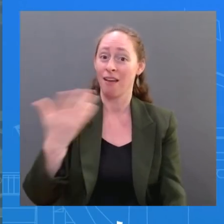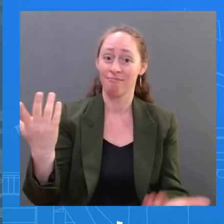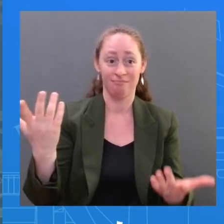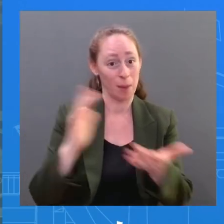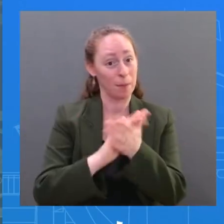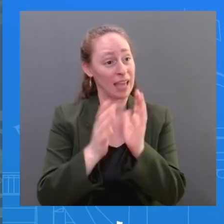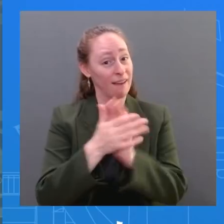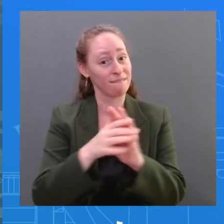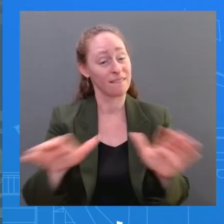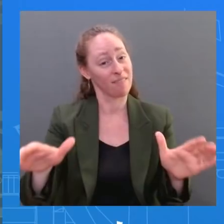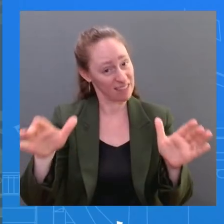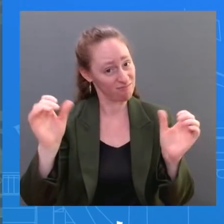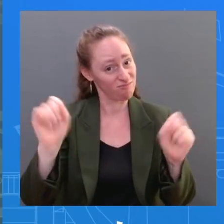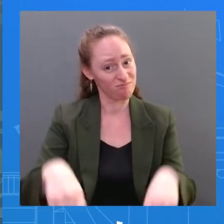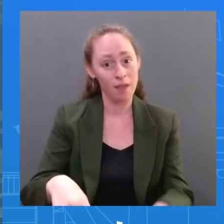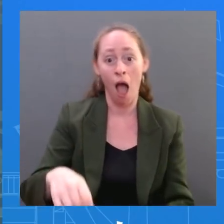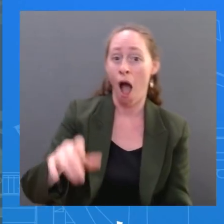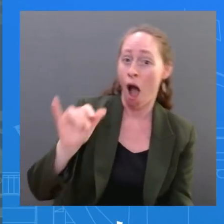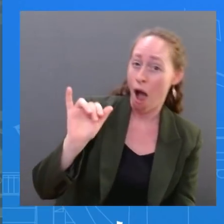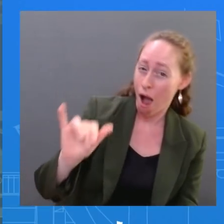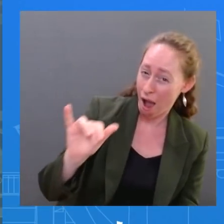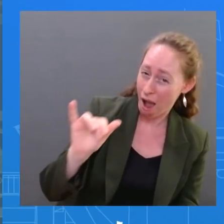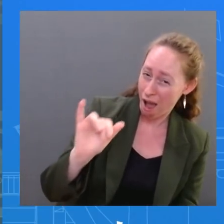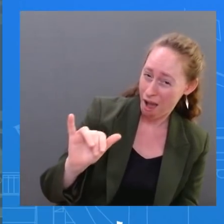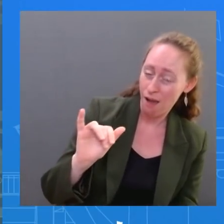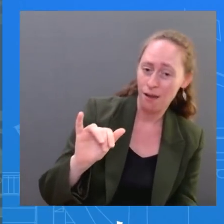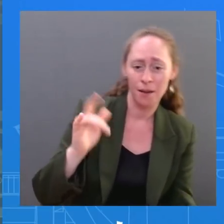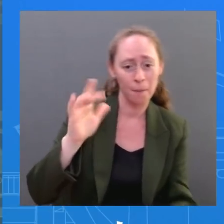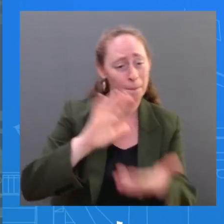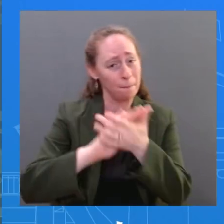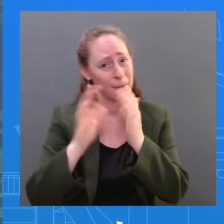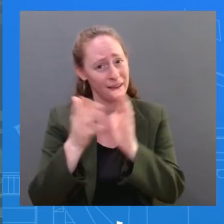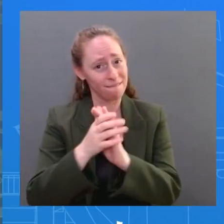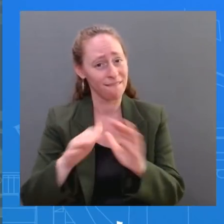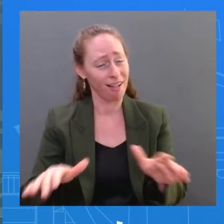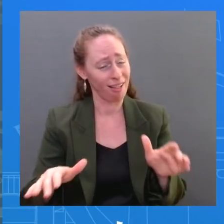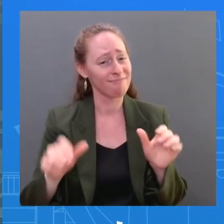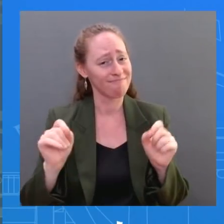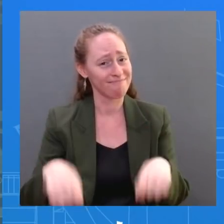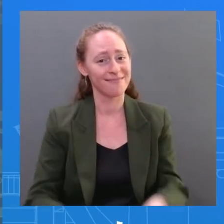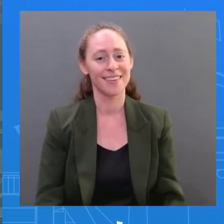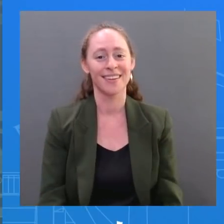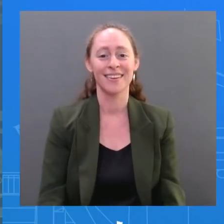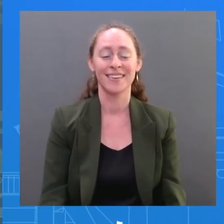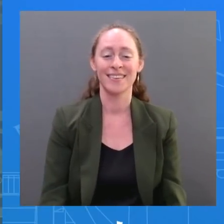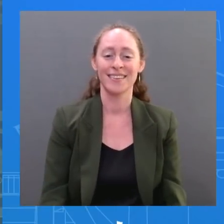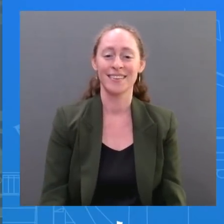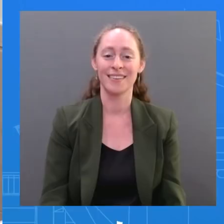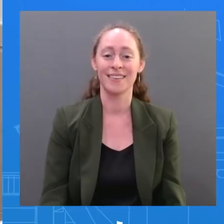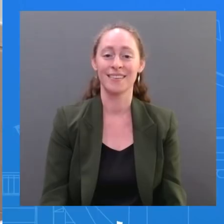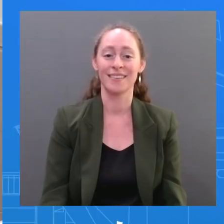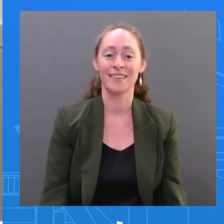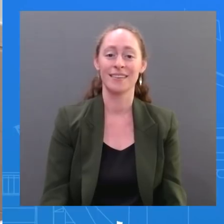Ms. Jean-Pierre: Peaceful protest. Where is -- you were -- your first question to me was "intimidation" -- The Press: So these justices -- Ms. Jean-Pierre: -- and violence.